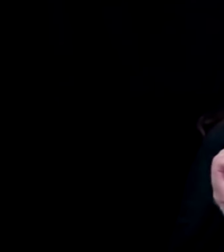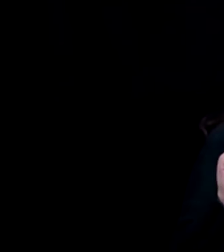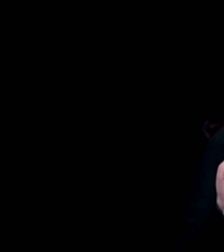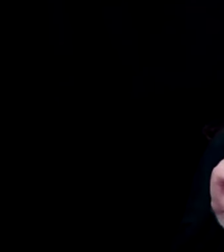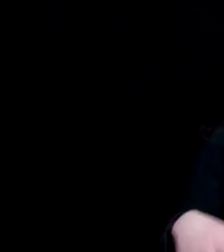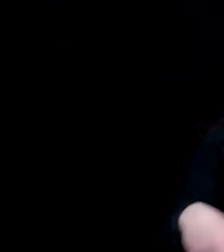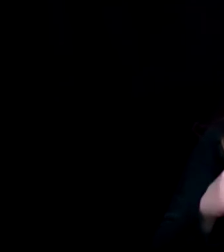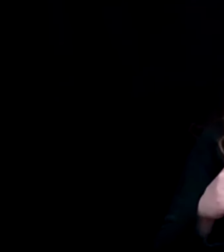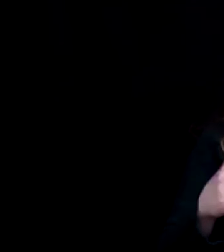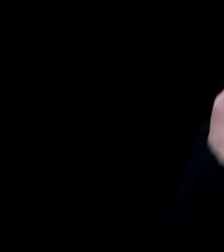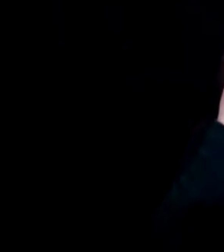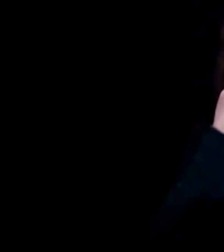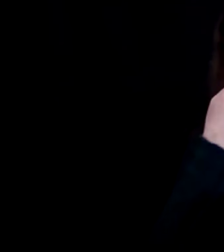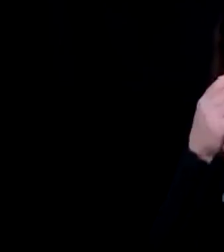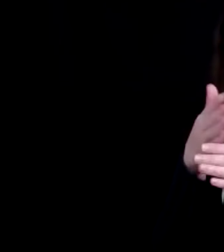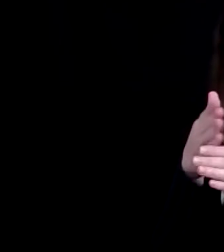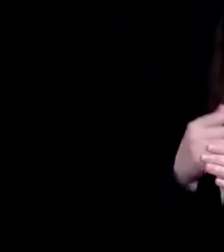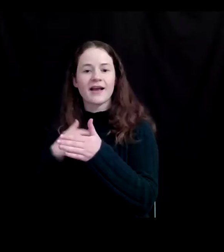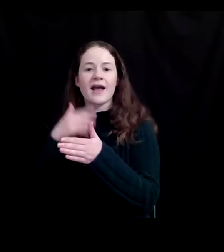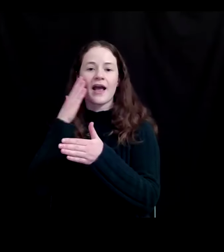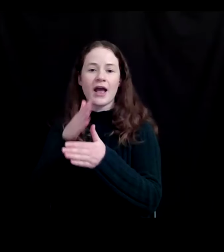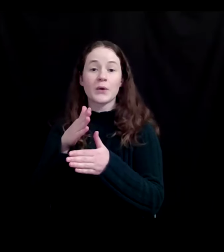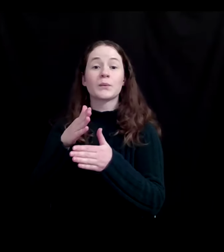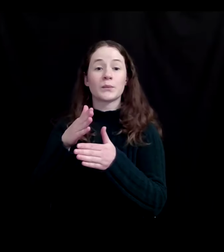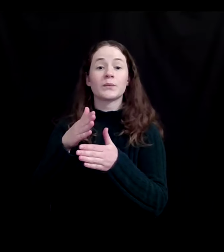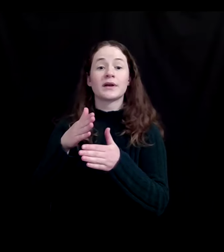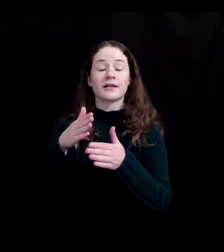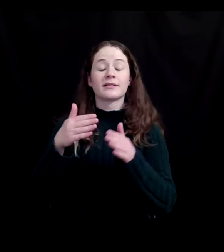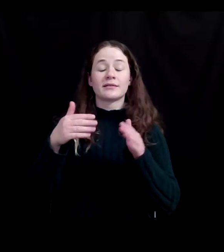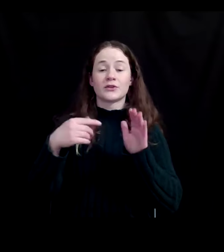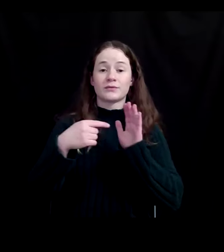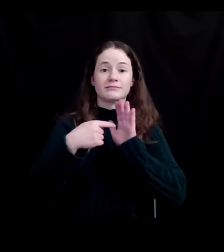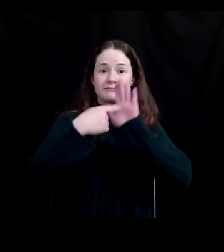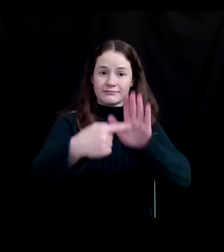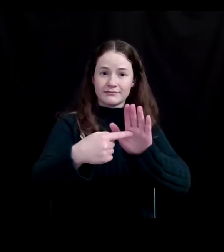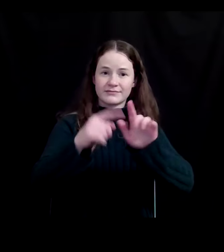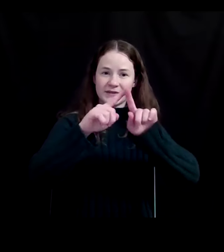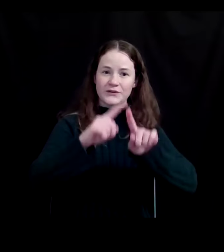sharing, I will look at some of the guidelines and I'll reiterate some of what they said, but build on a little